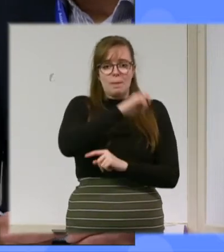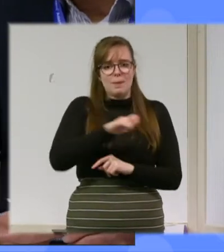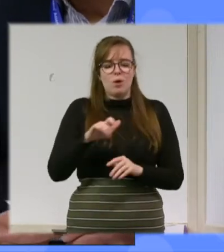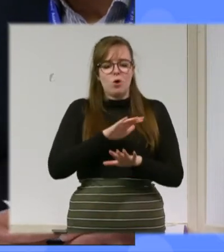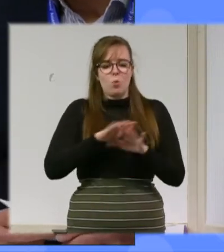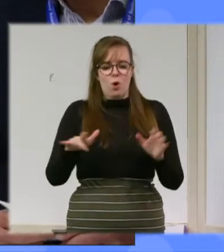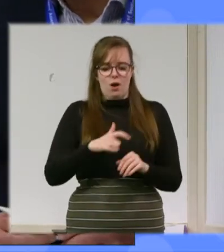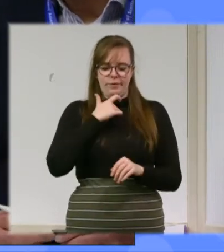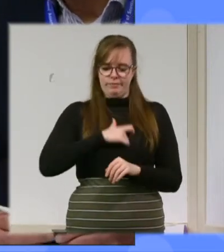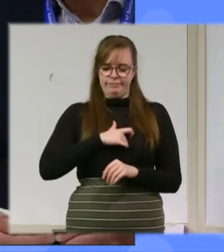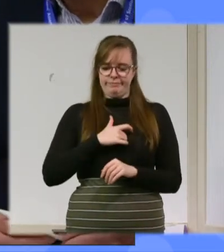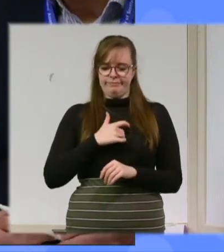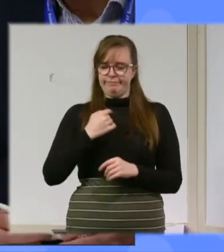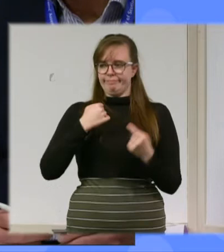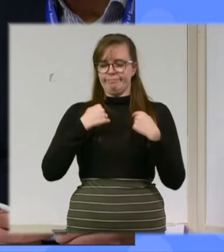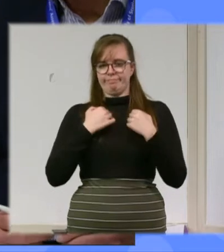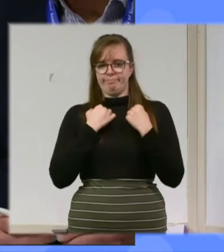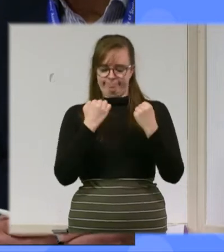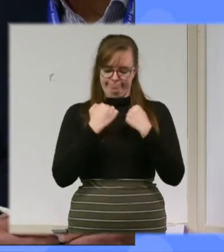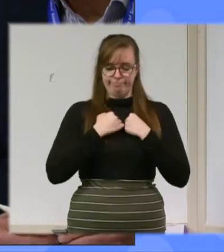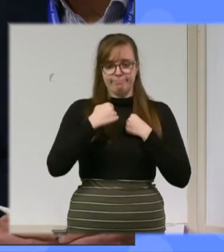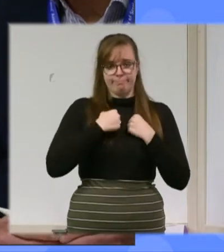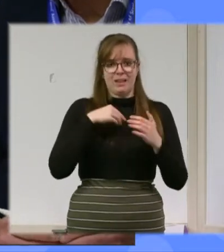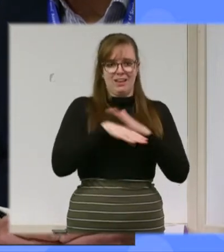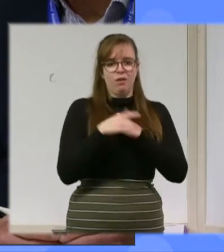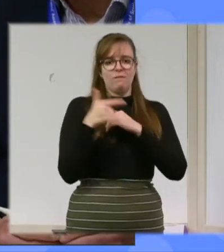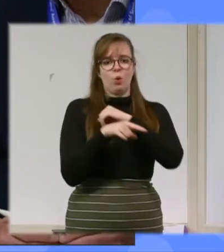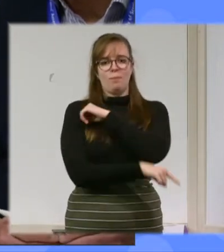as in fuel poverty for a number of reasons but one because they they didn't